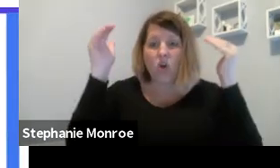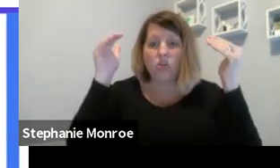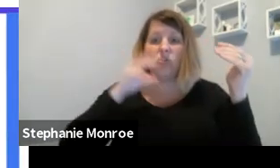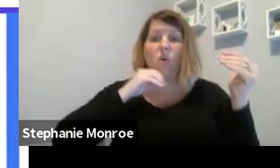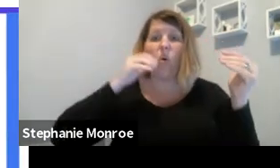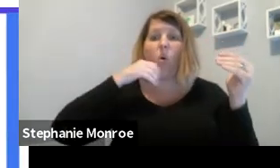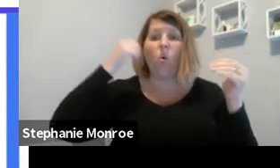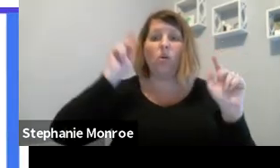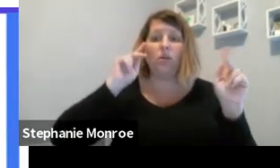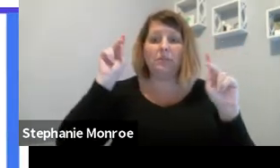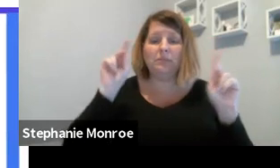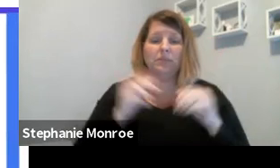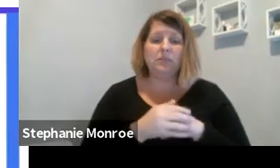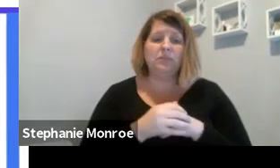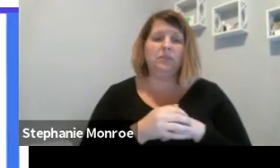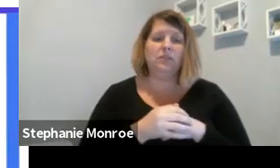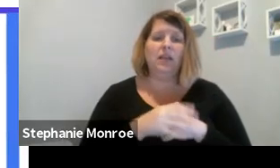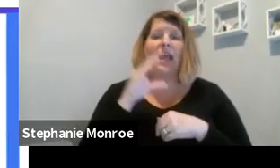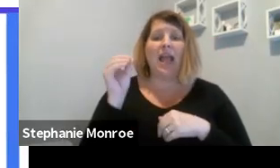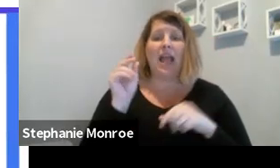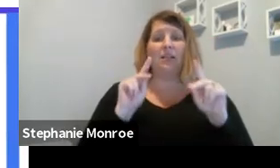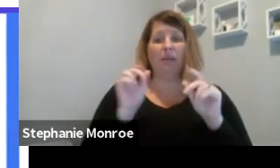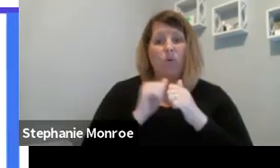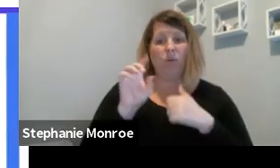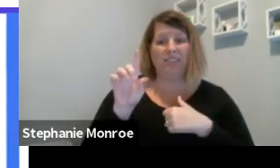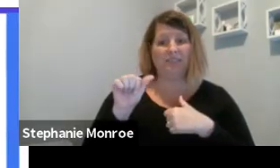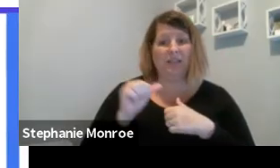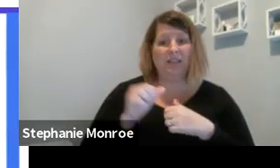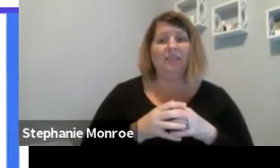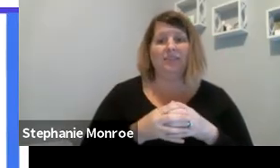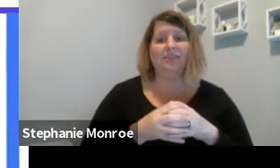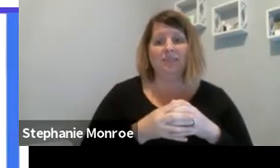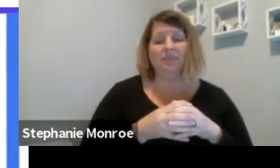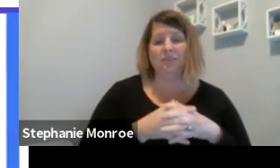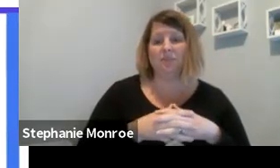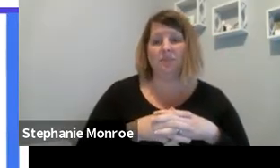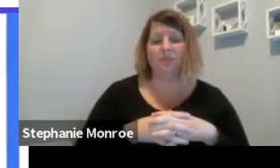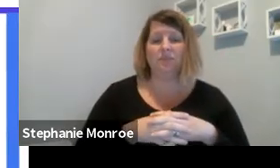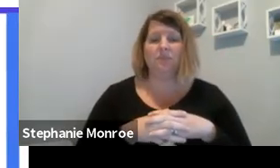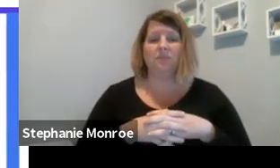elders, and people with disabilities. I want to include